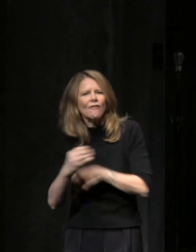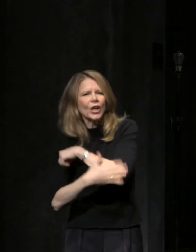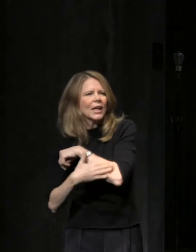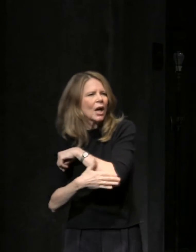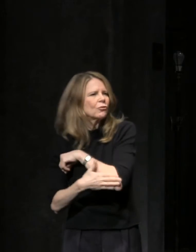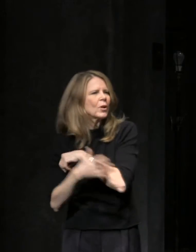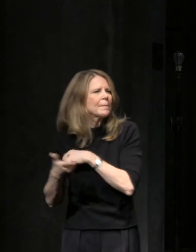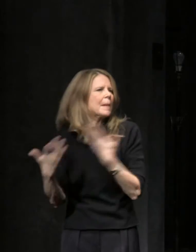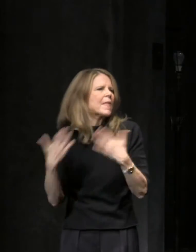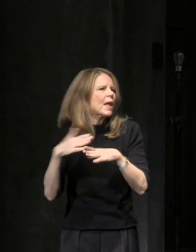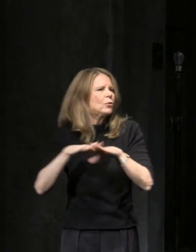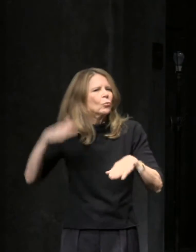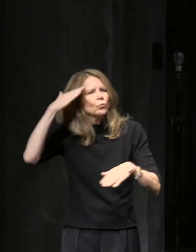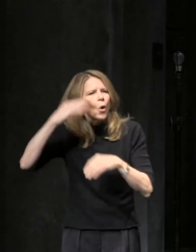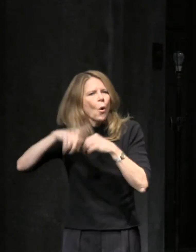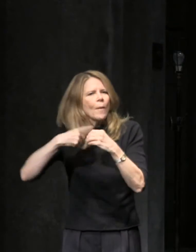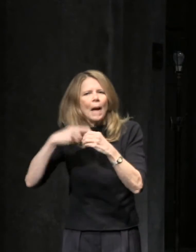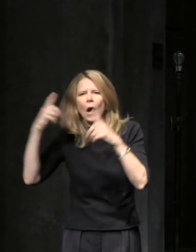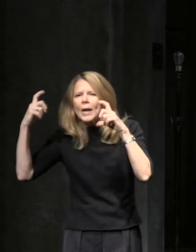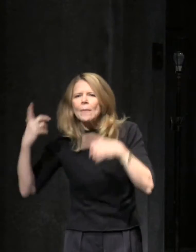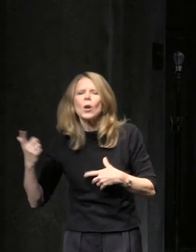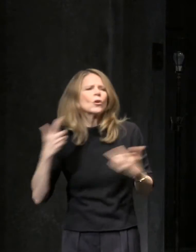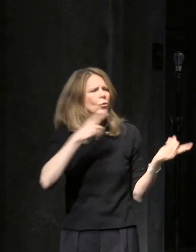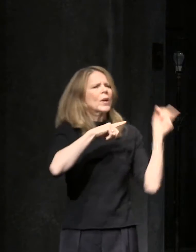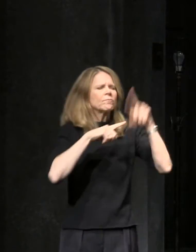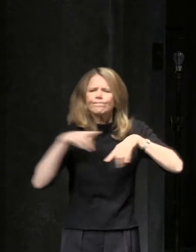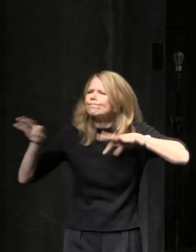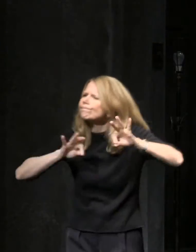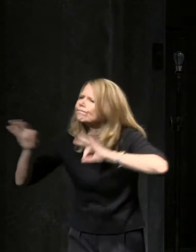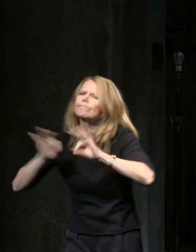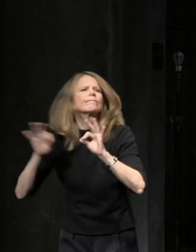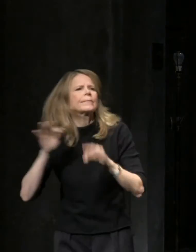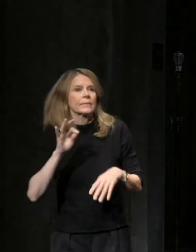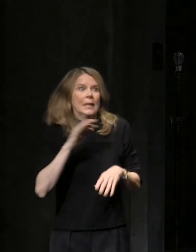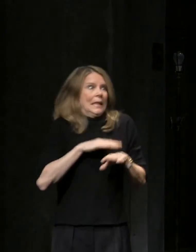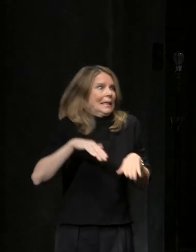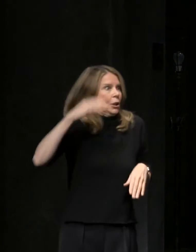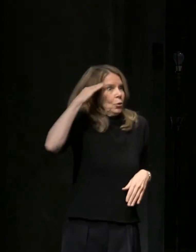used a camera before. He went over to say to them, not knowing if they spoke English,